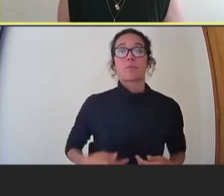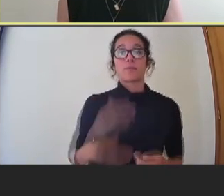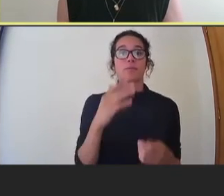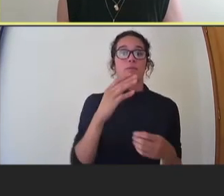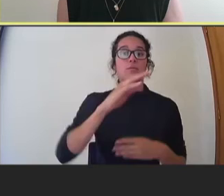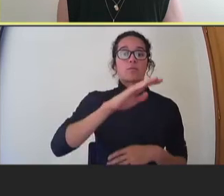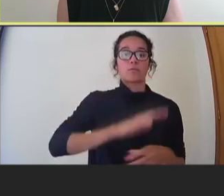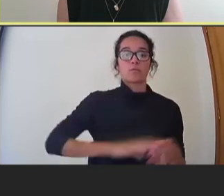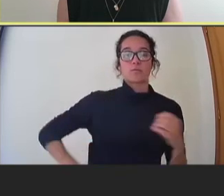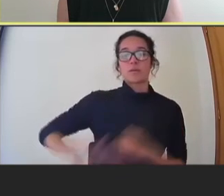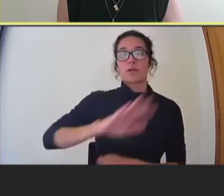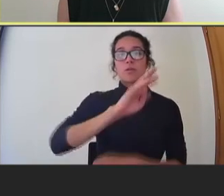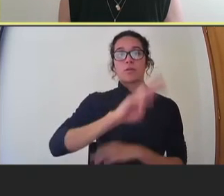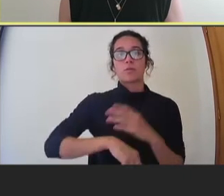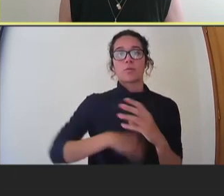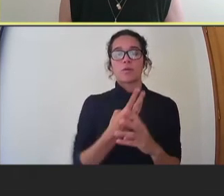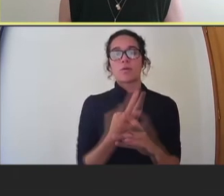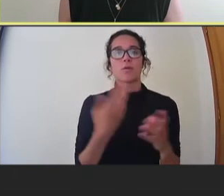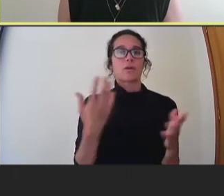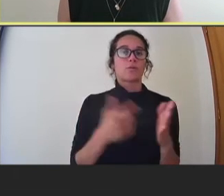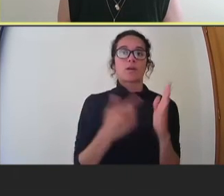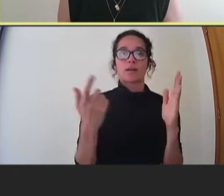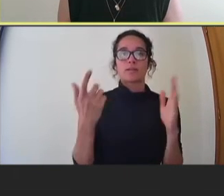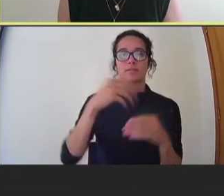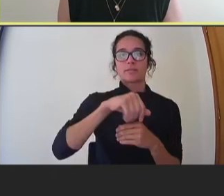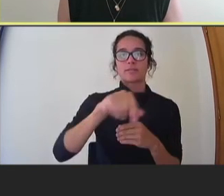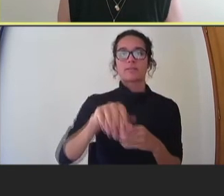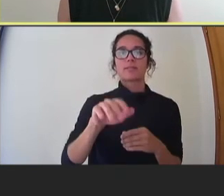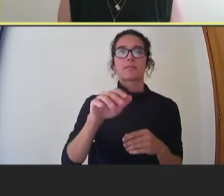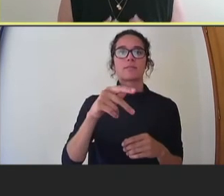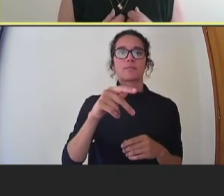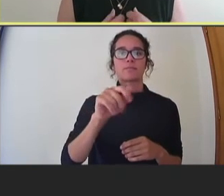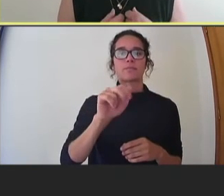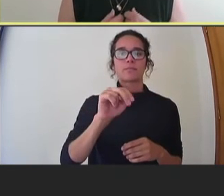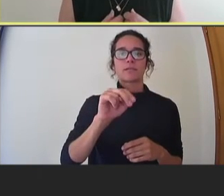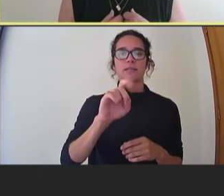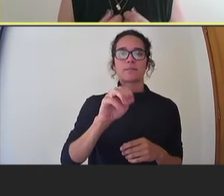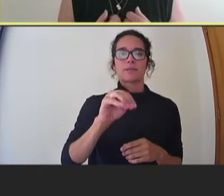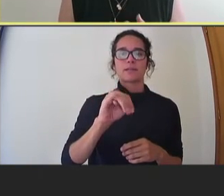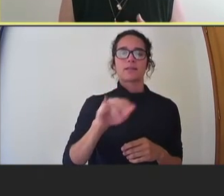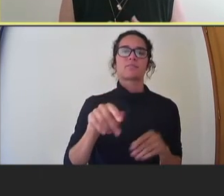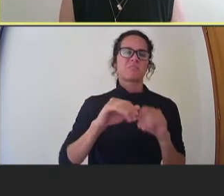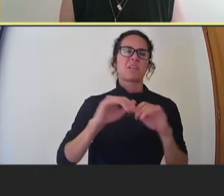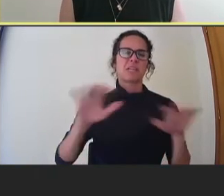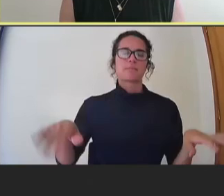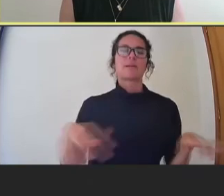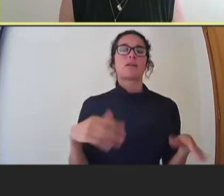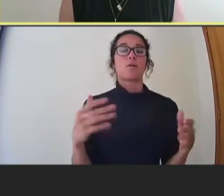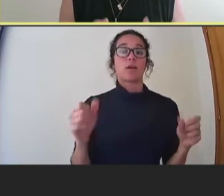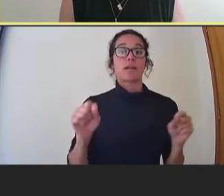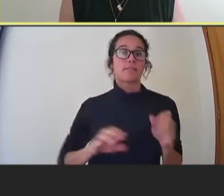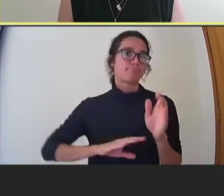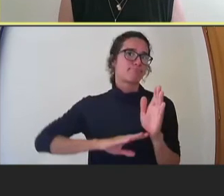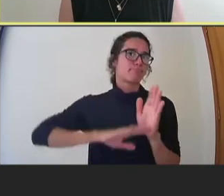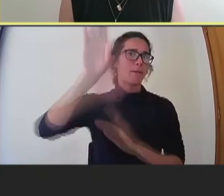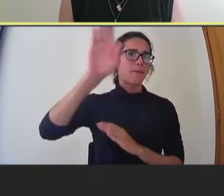require in a pandemic, what can be accelerated. And then the onus is on us, within the company,